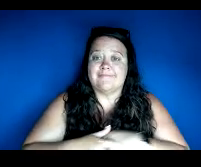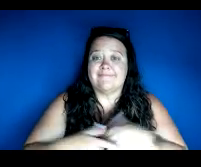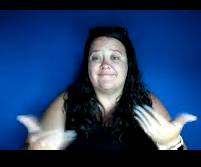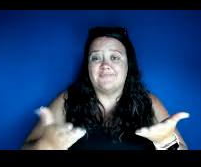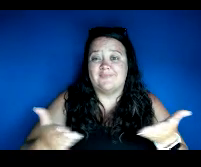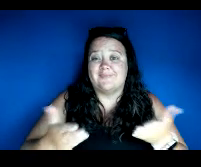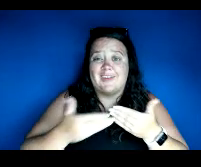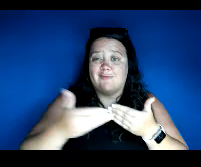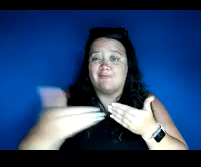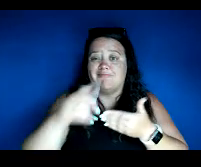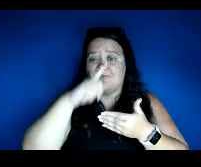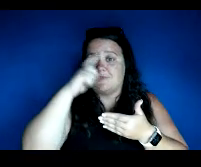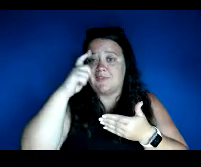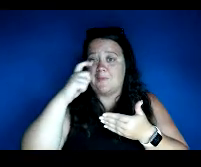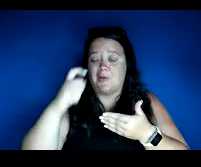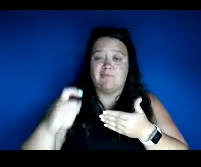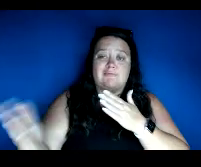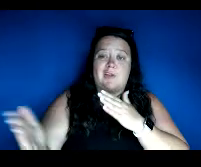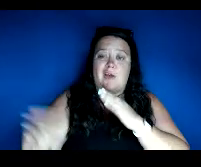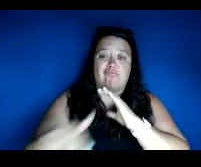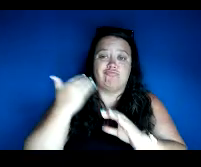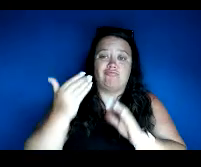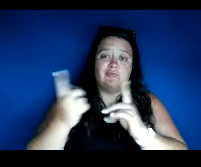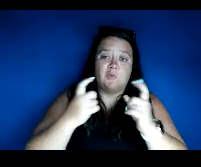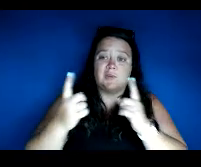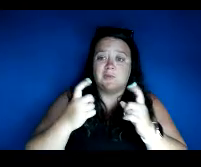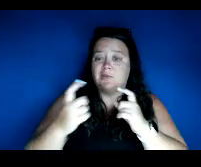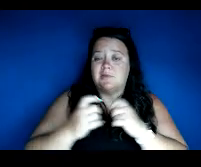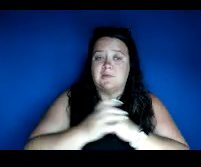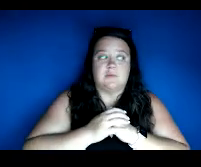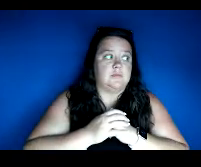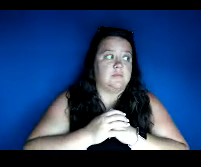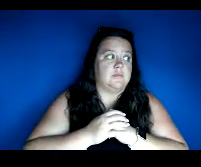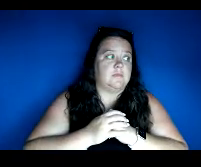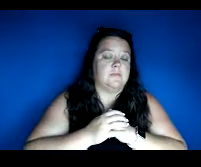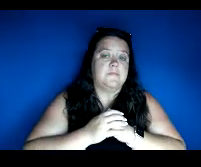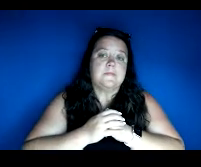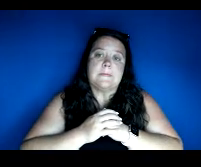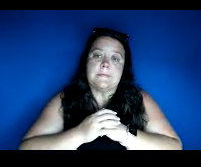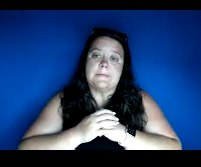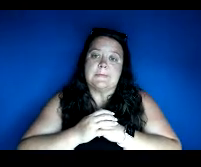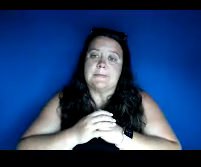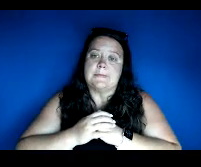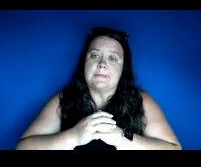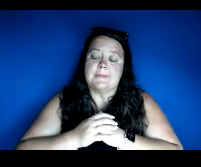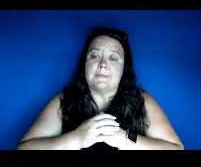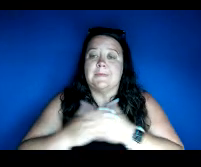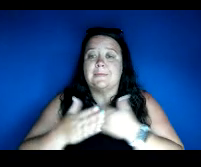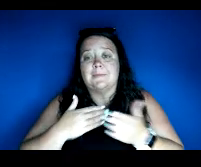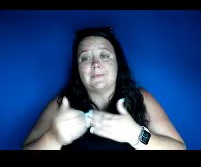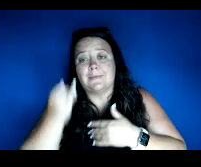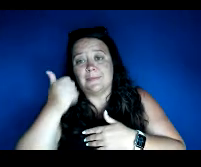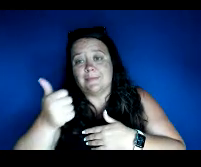Don't hesitate to ask us any questions along the way. And again, whether you're a student watching this or a family member,